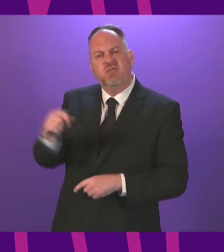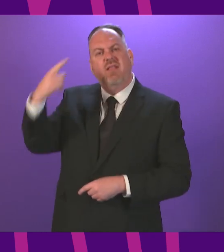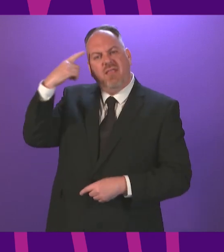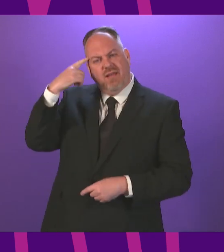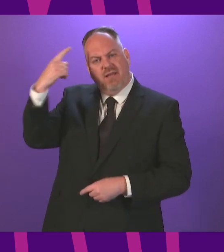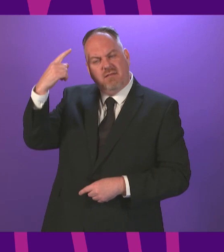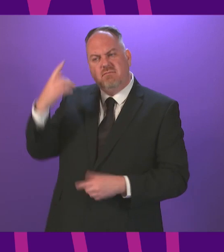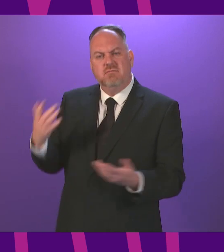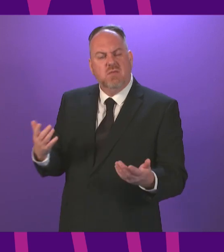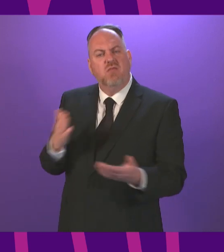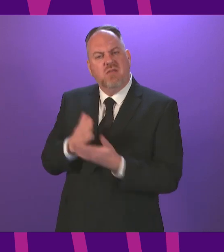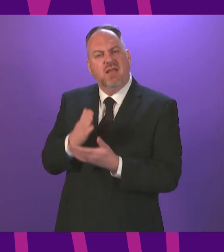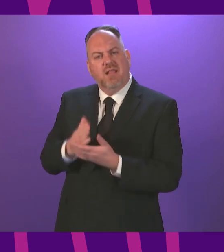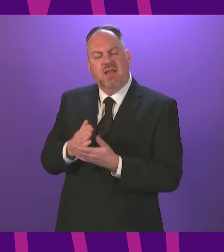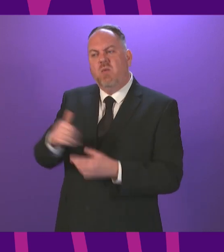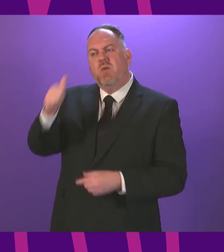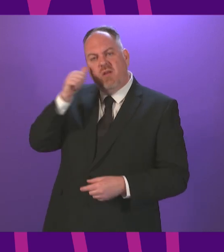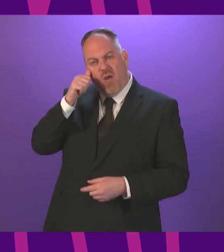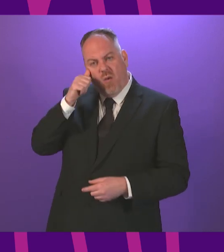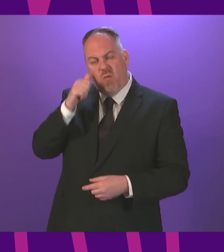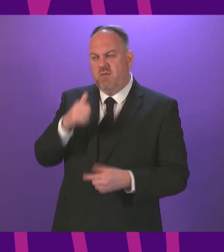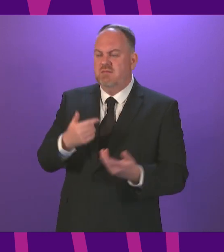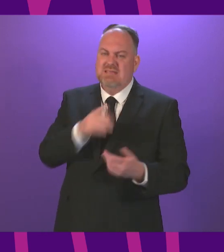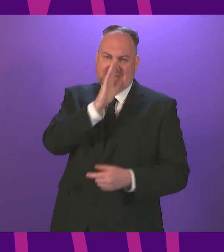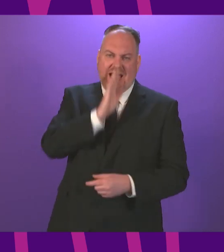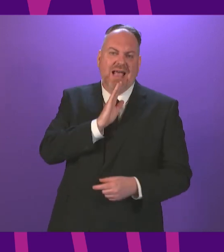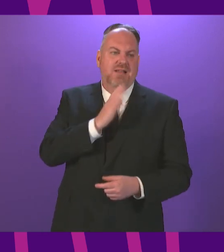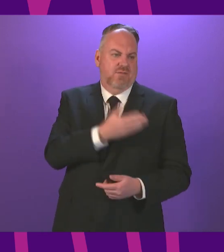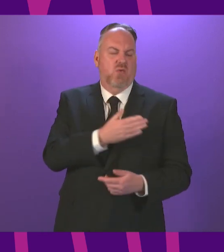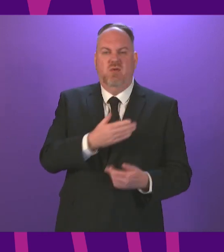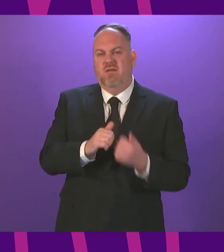Such moments bring pain to family and friends, and, with a public figure like Prince Philip,